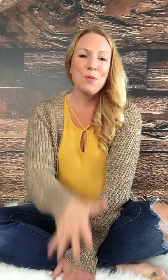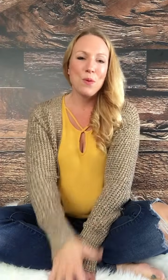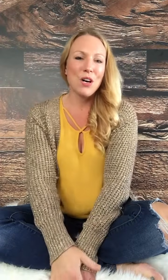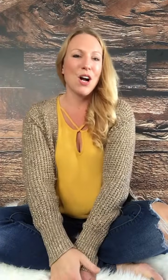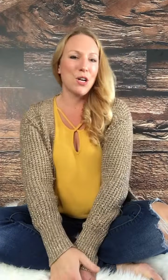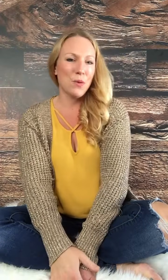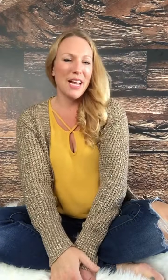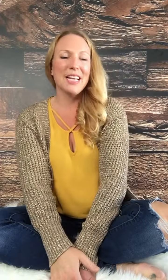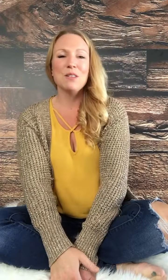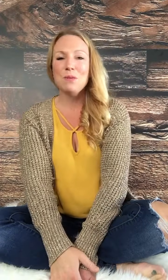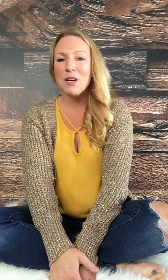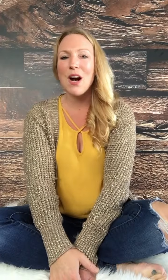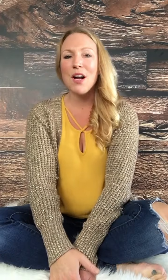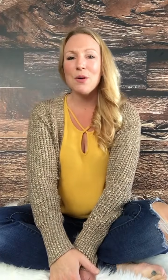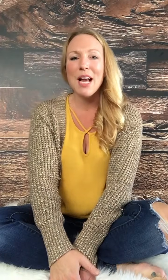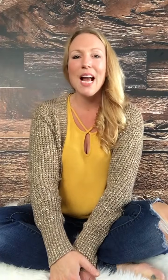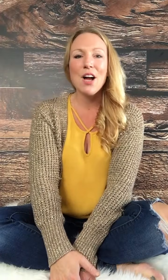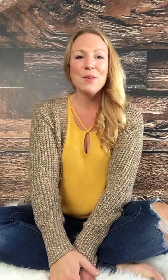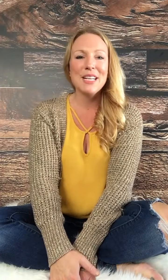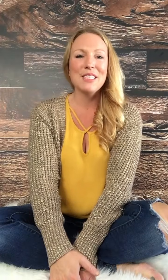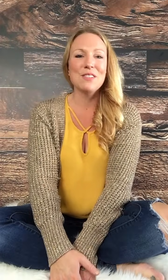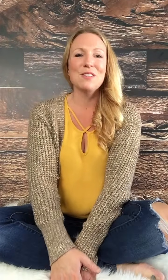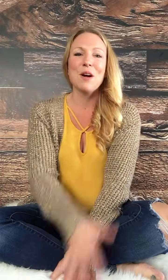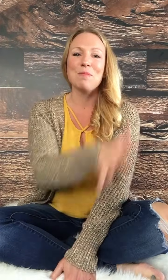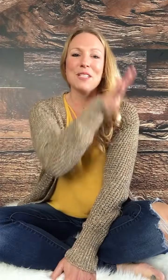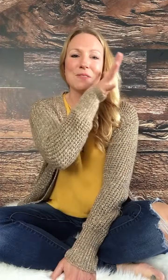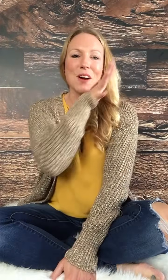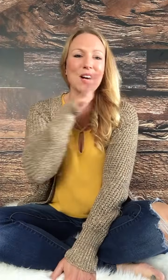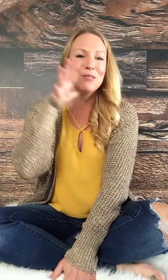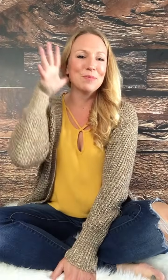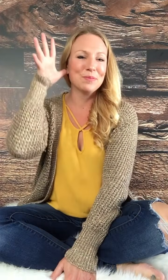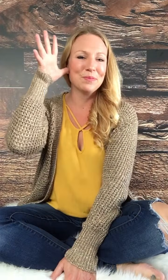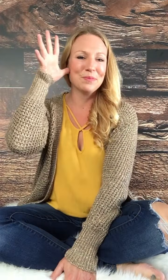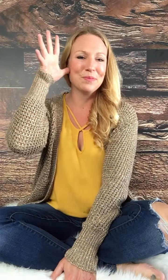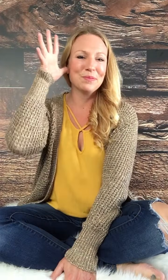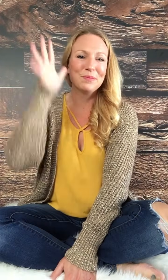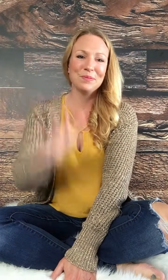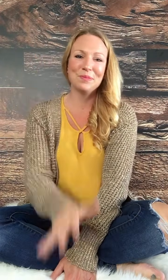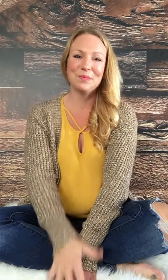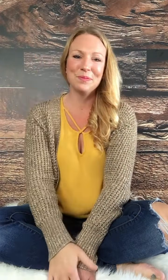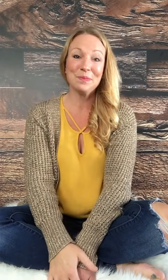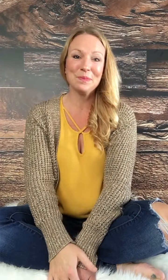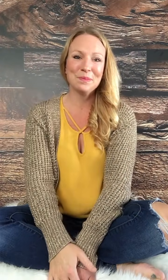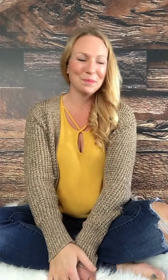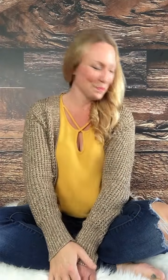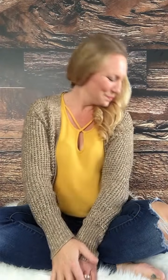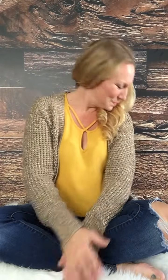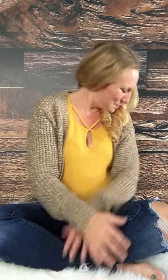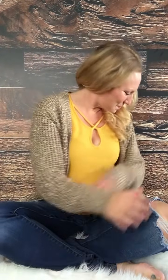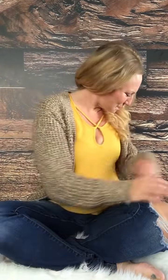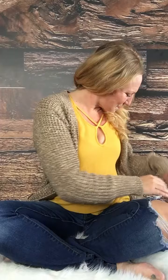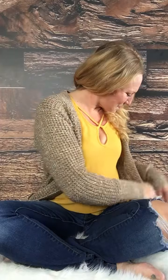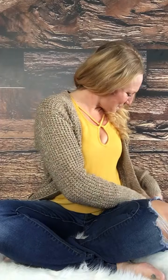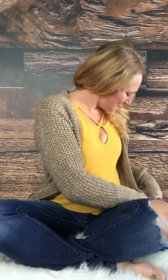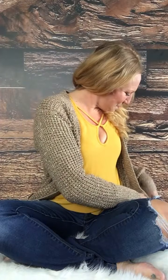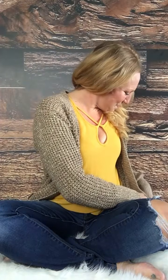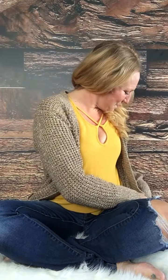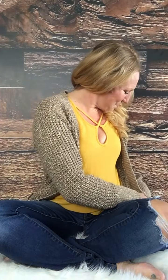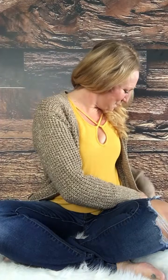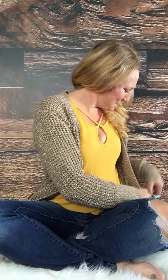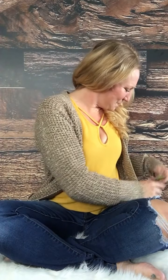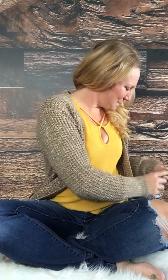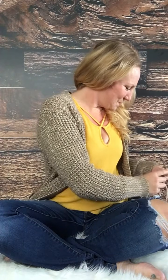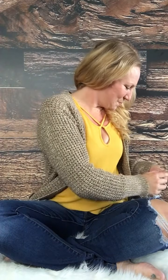We're on our way, we're on our way, on our way to Grandpa's FARM.